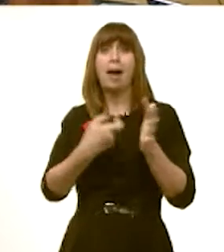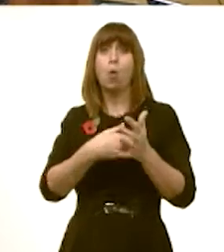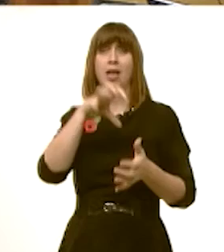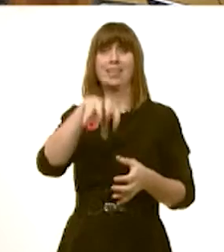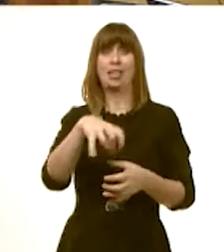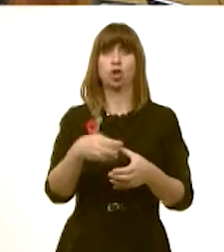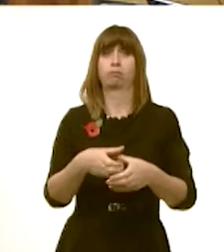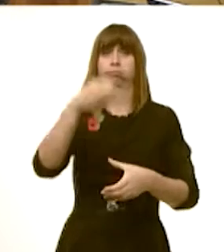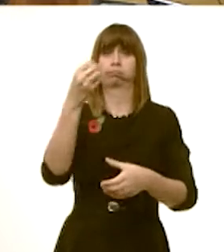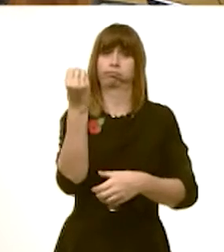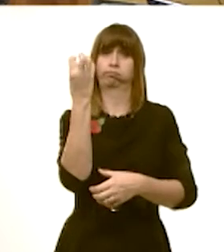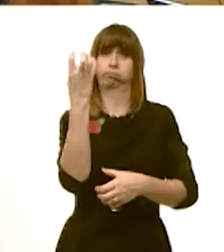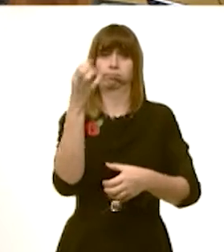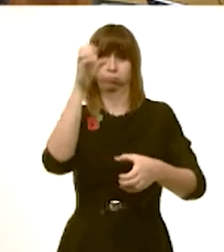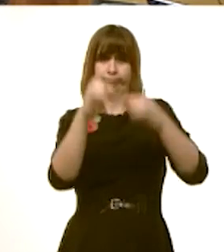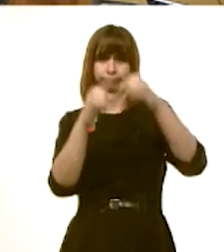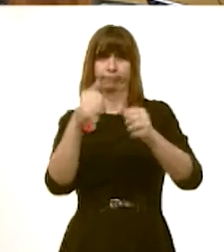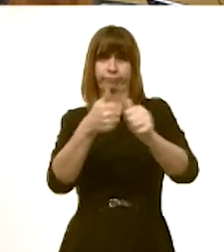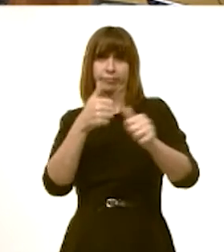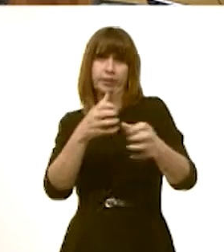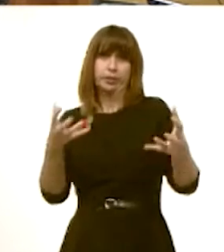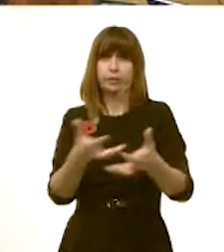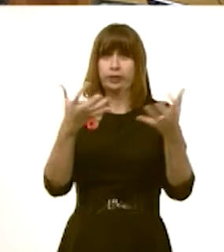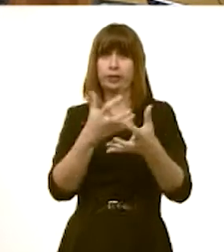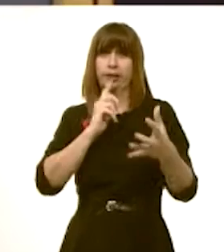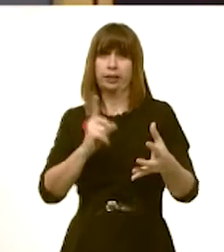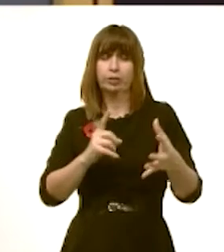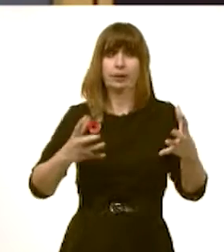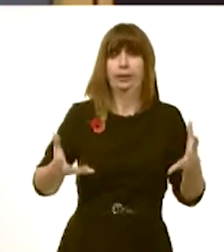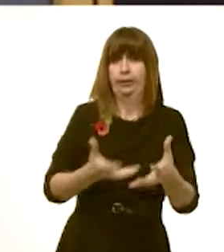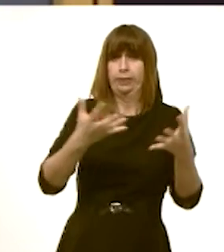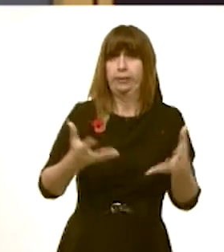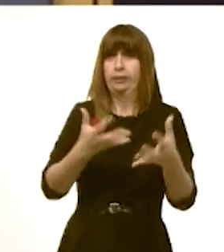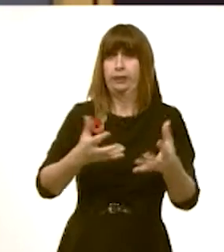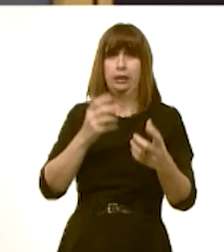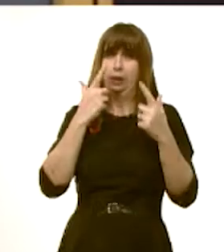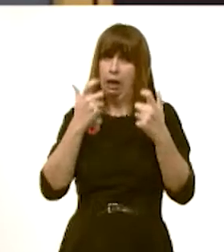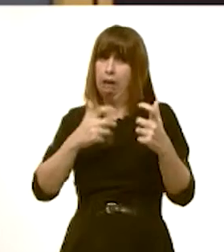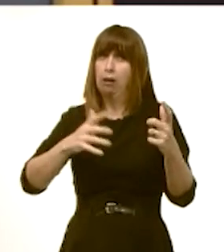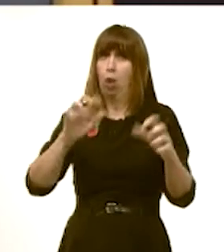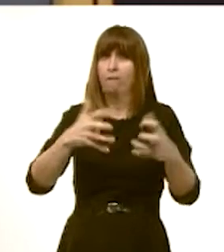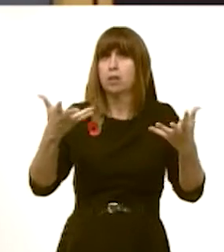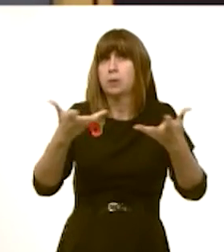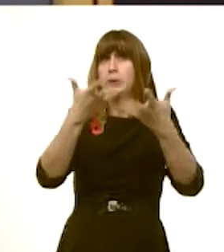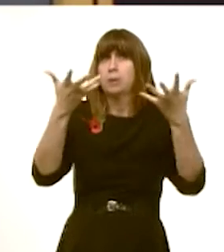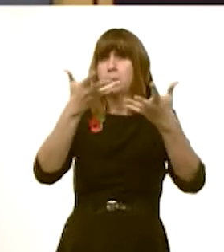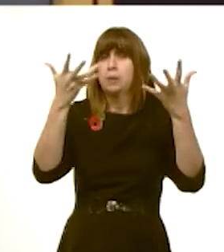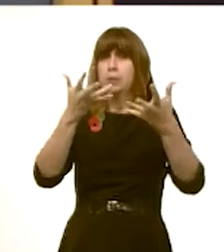for the impact on communities and the air quality in the areas around those power stations. The recent announcement that SinoFortone has actually purchased the former energy biomass